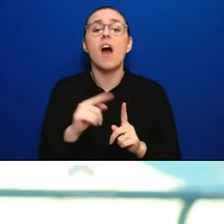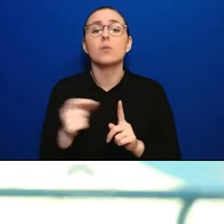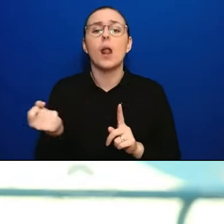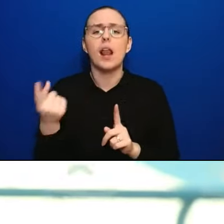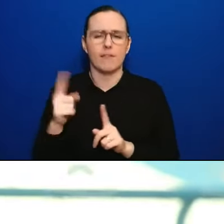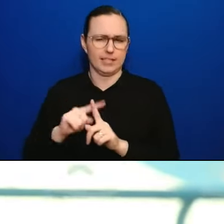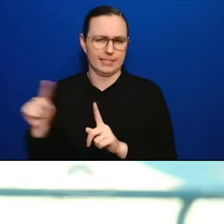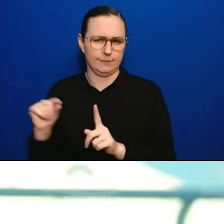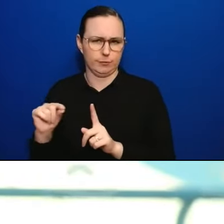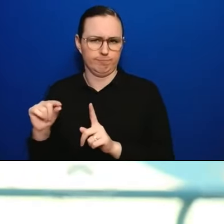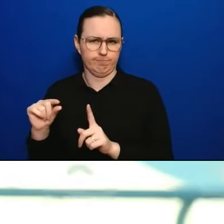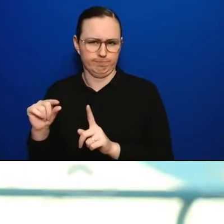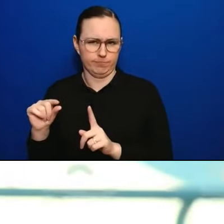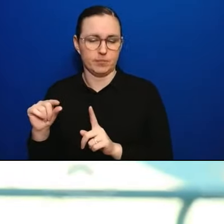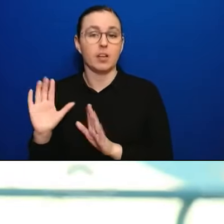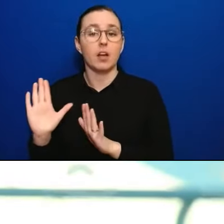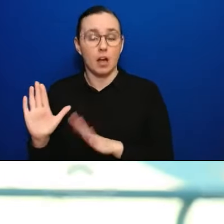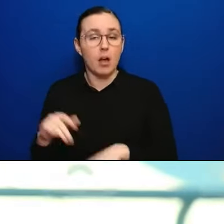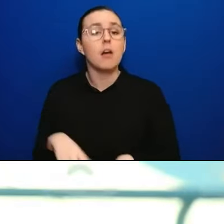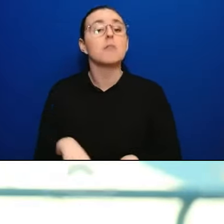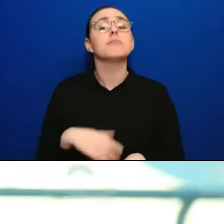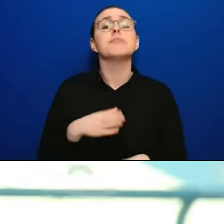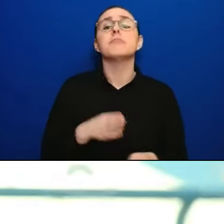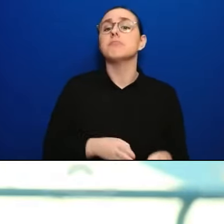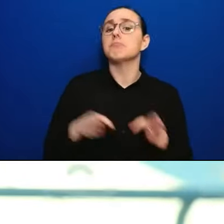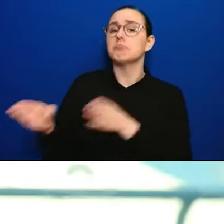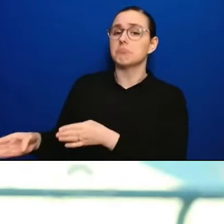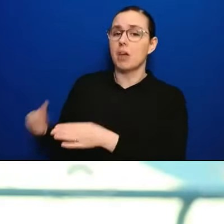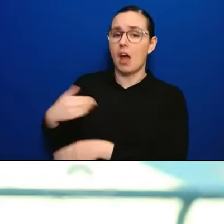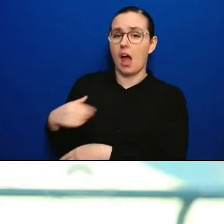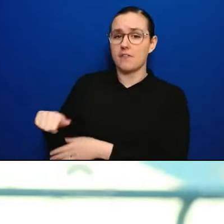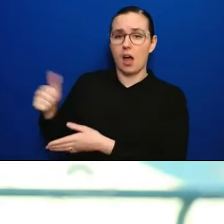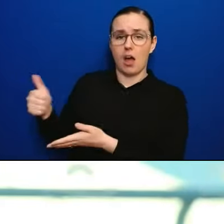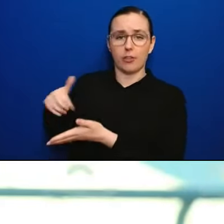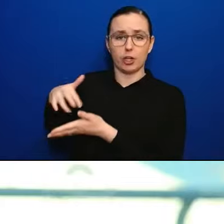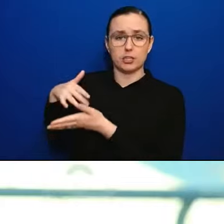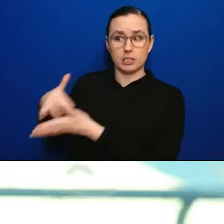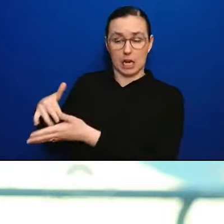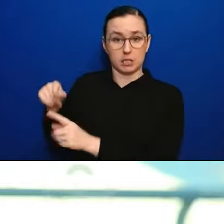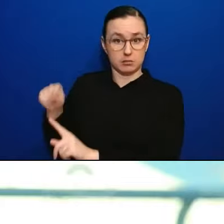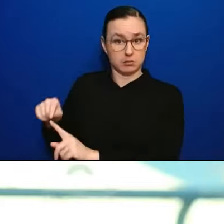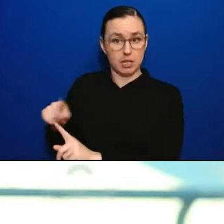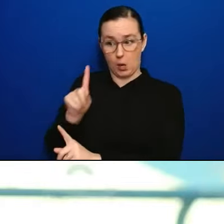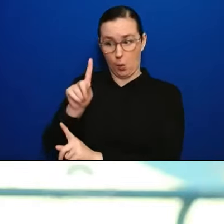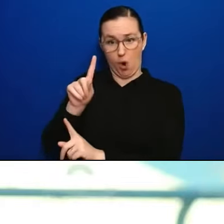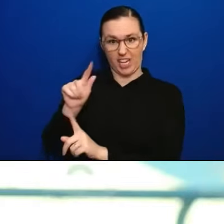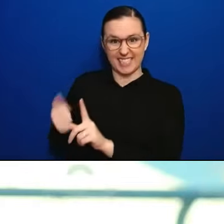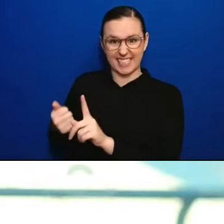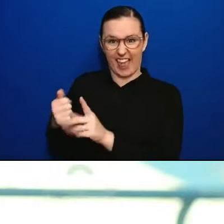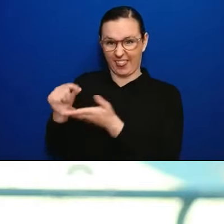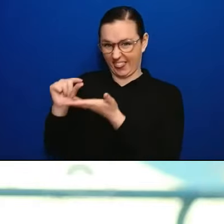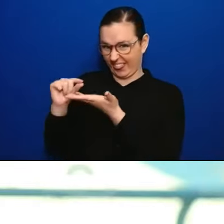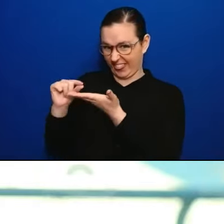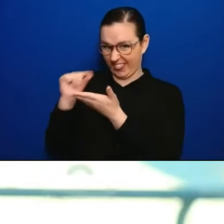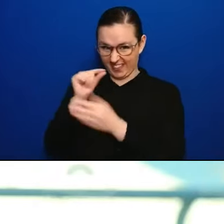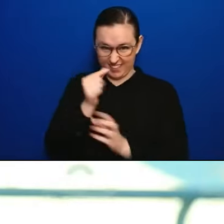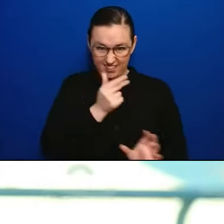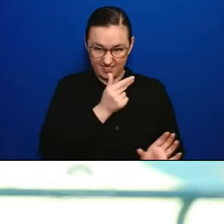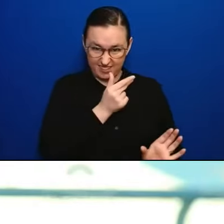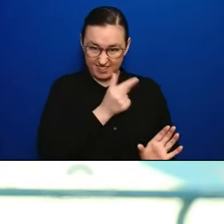pediatric formulation we have right now. But the immune genicity studies